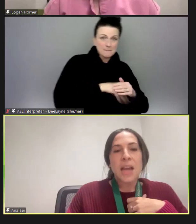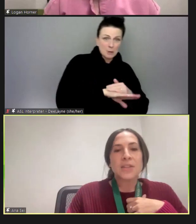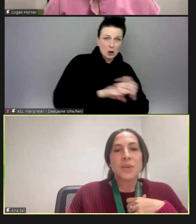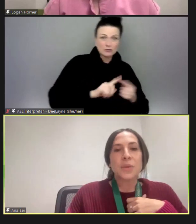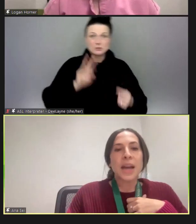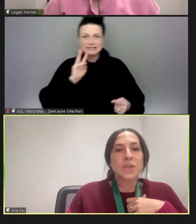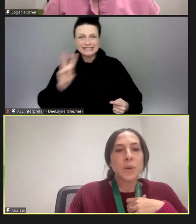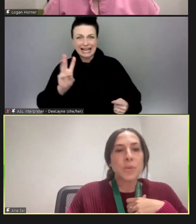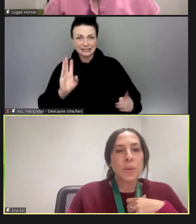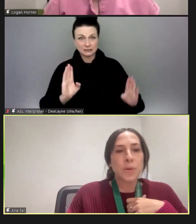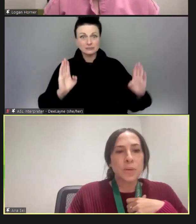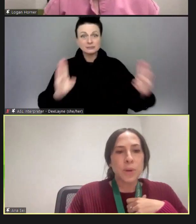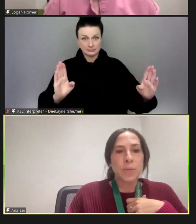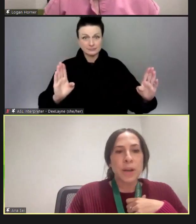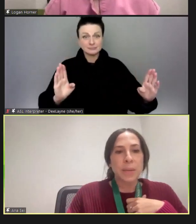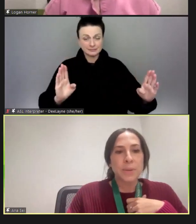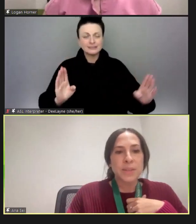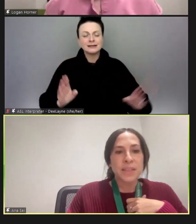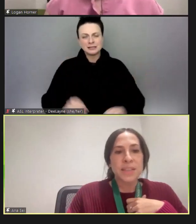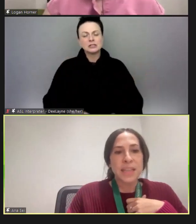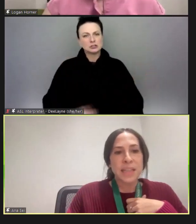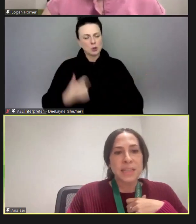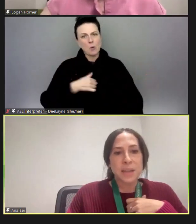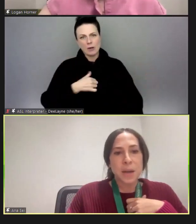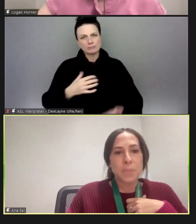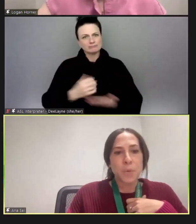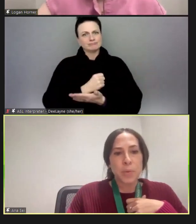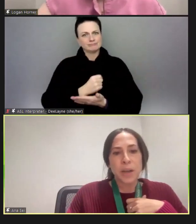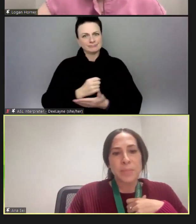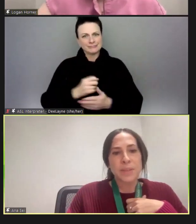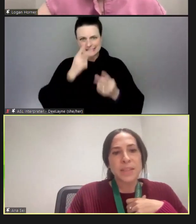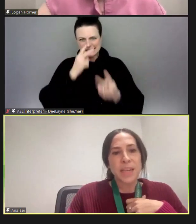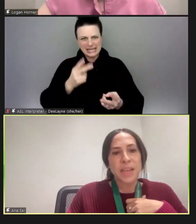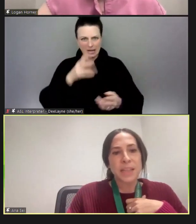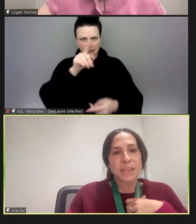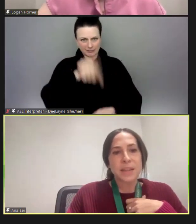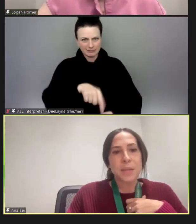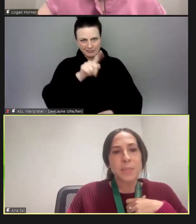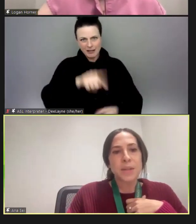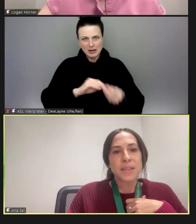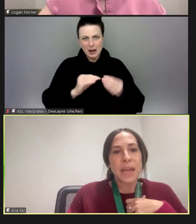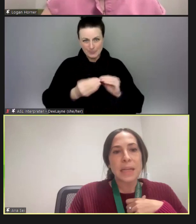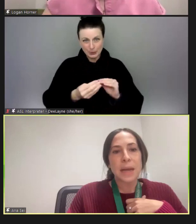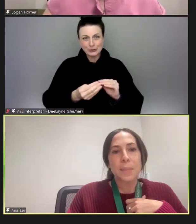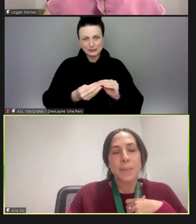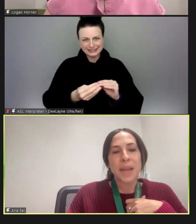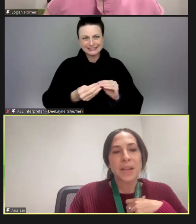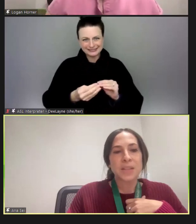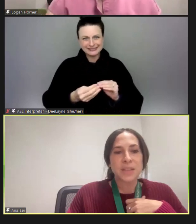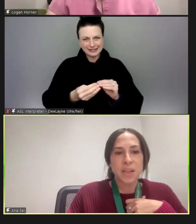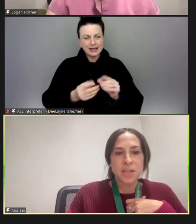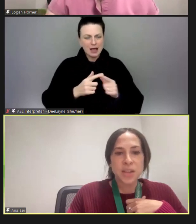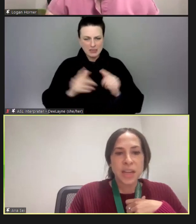and so that's where we will we were able to see these num we were able to get